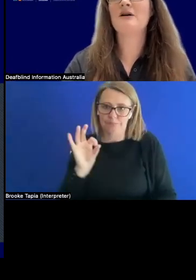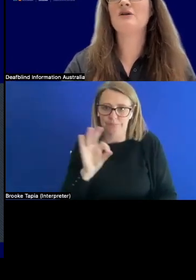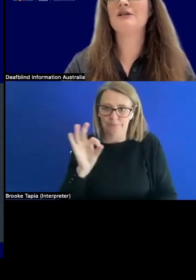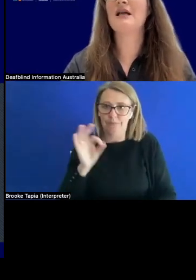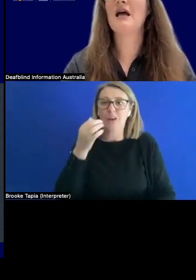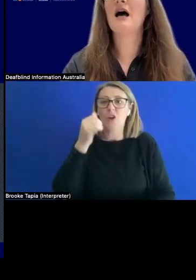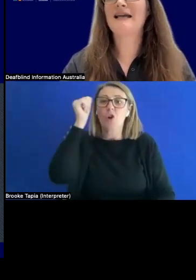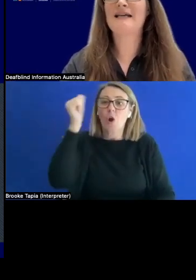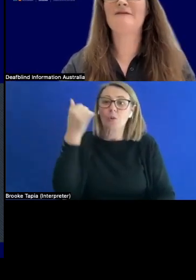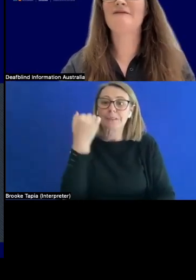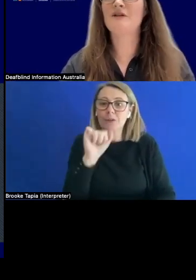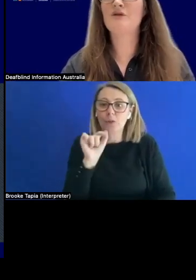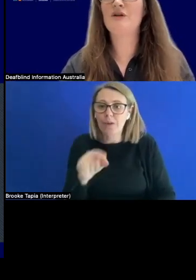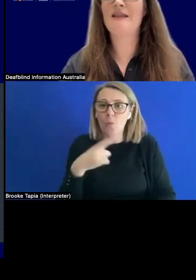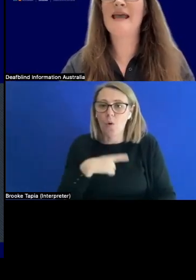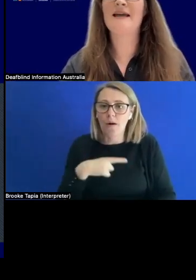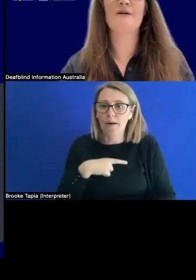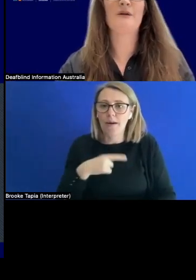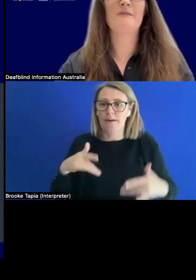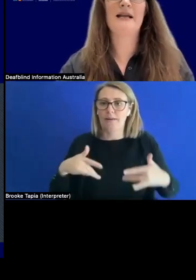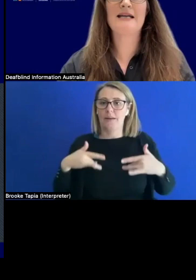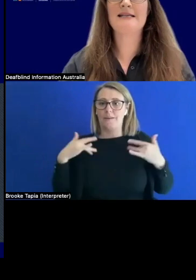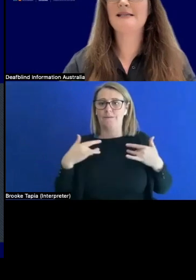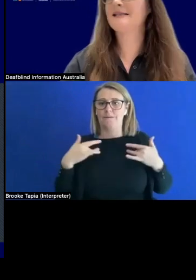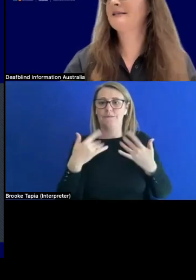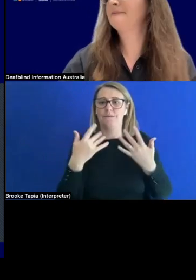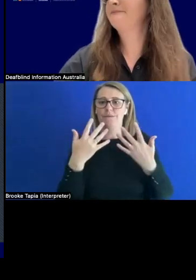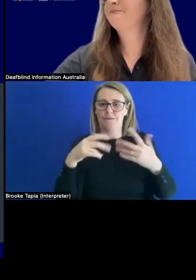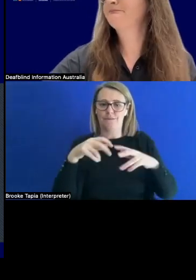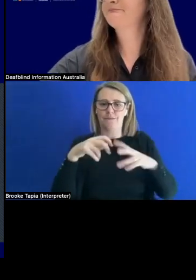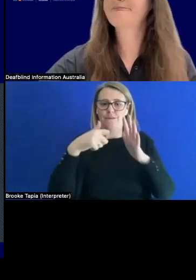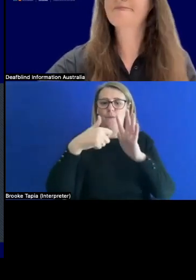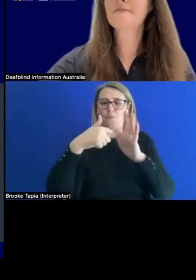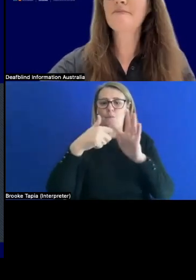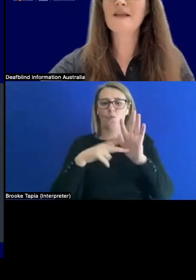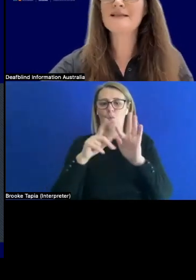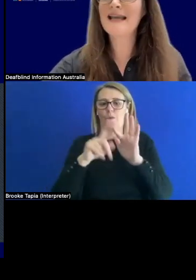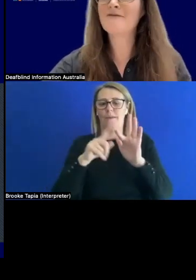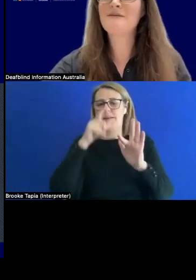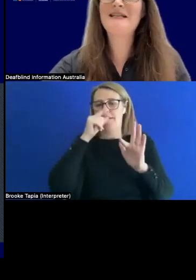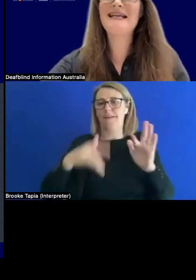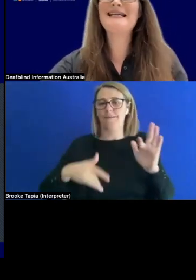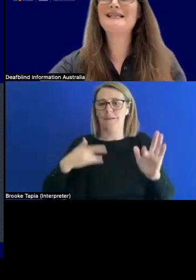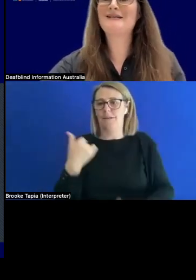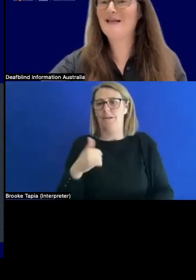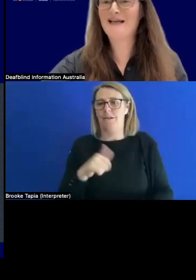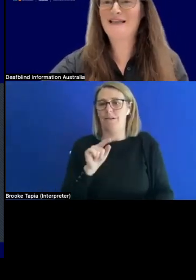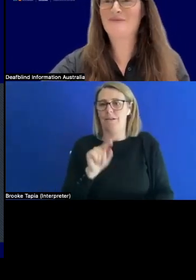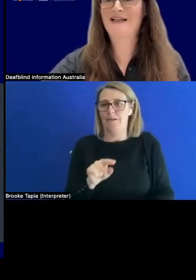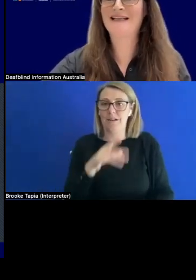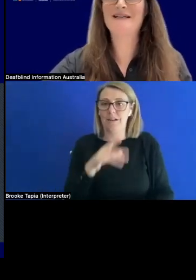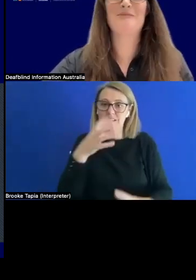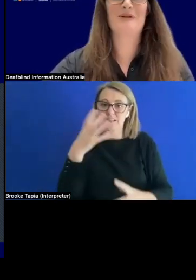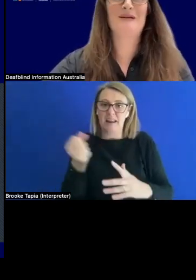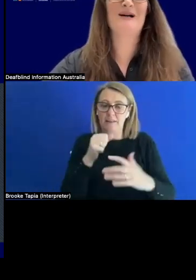because I can feel you there with my knees”. It doesn’t have to be knees. It could be another body